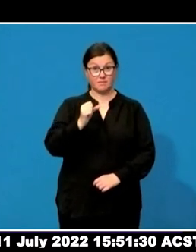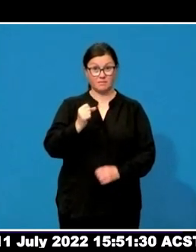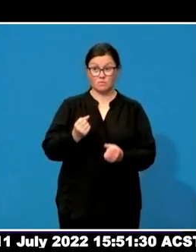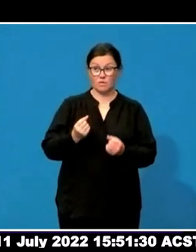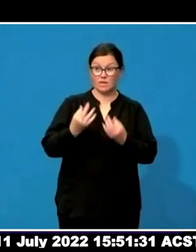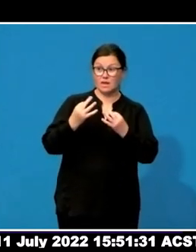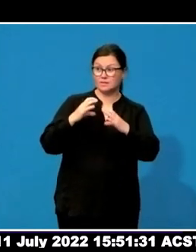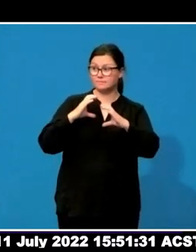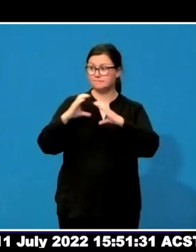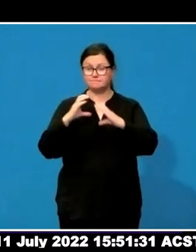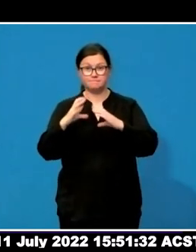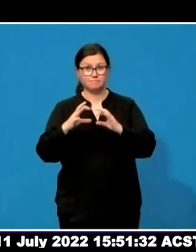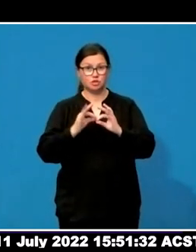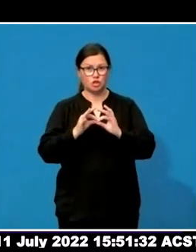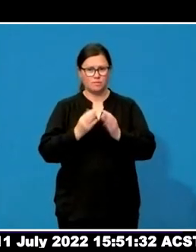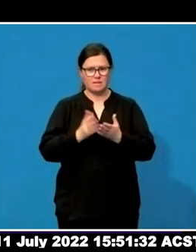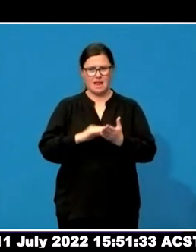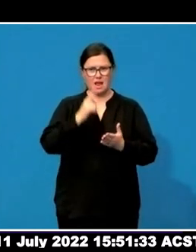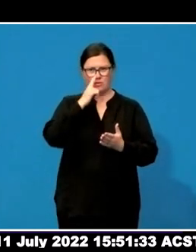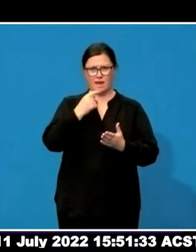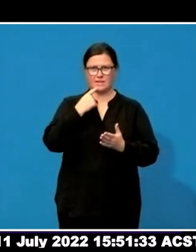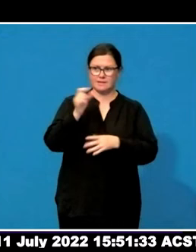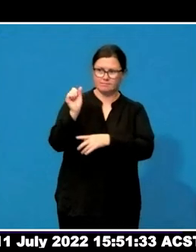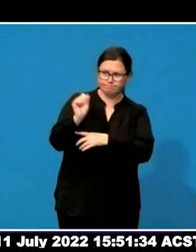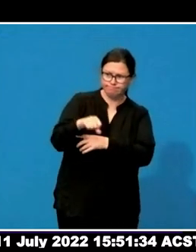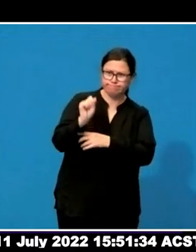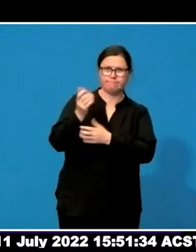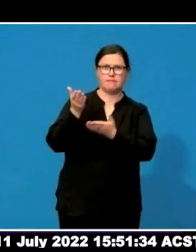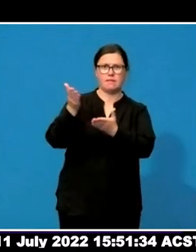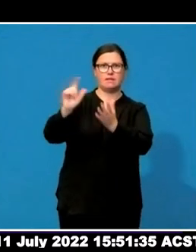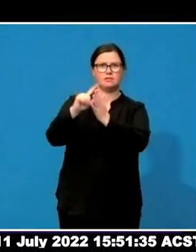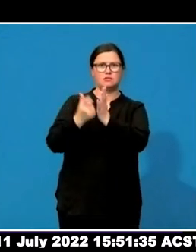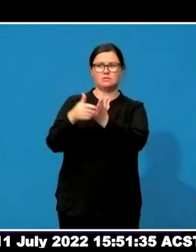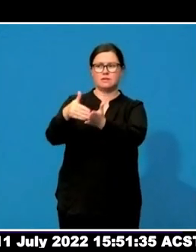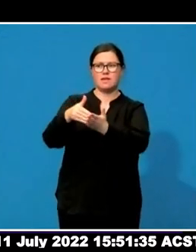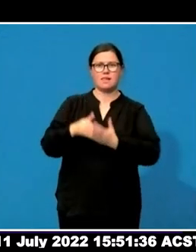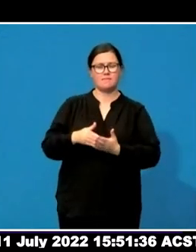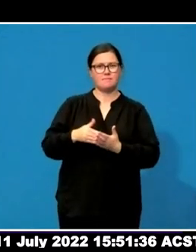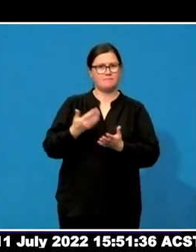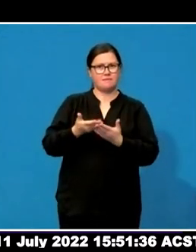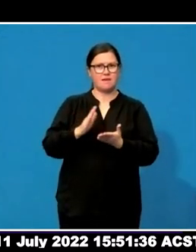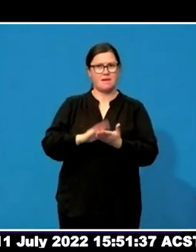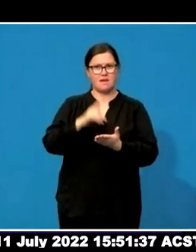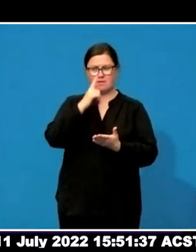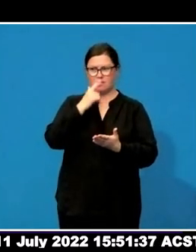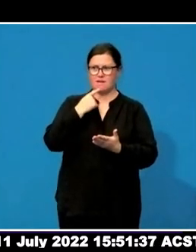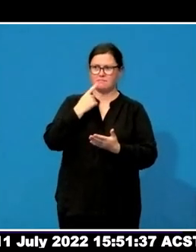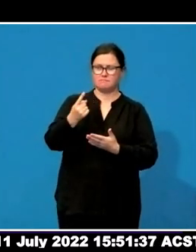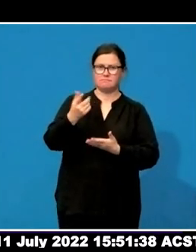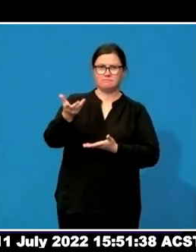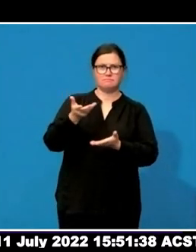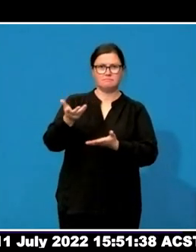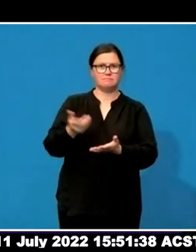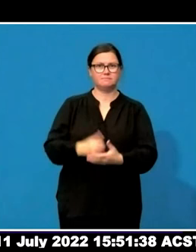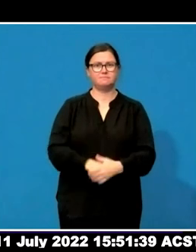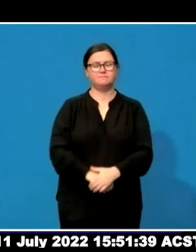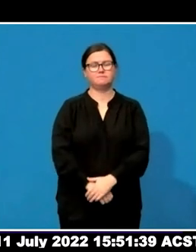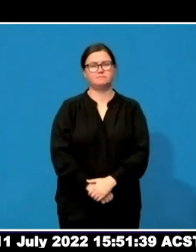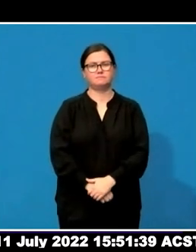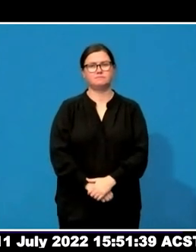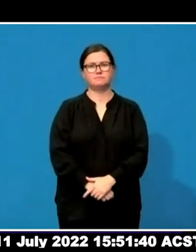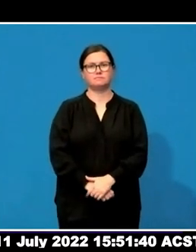circumstances? JODY BARNEY: